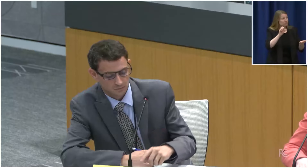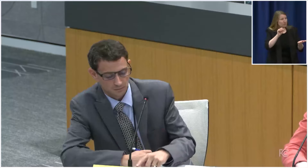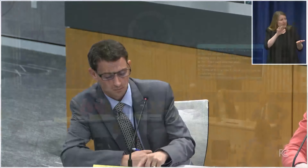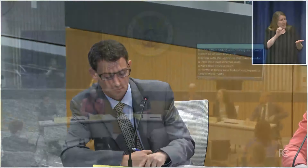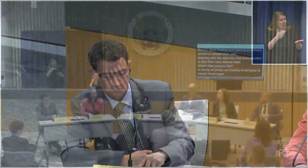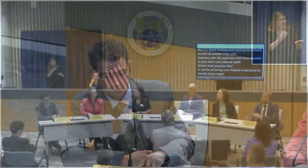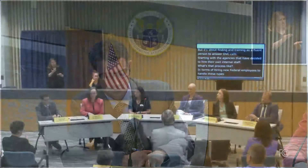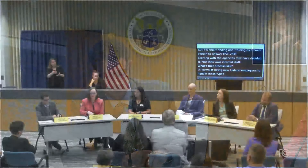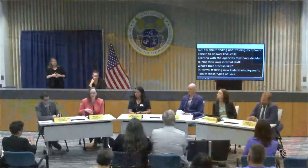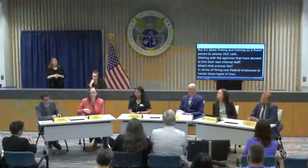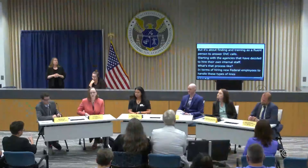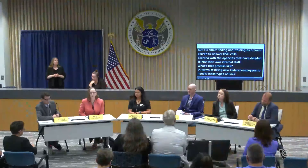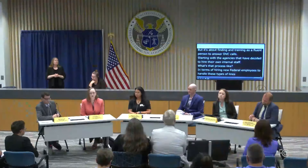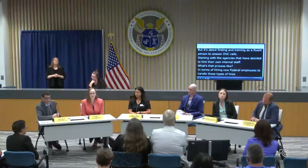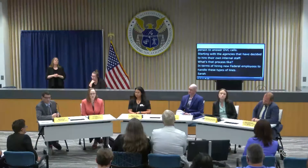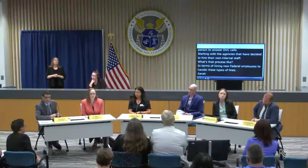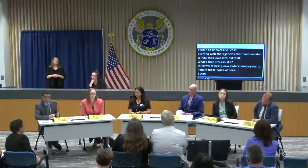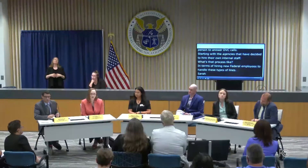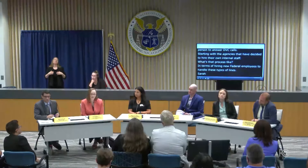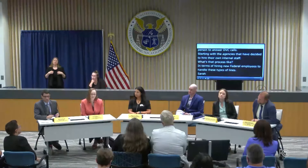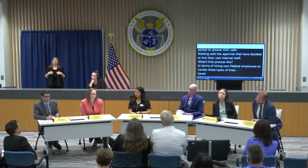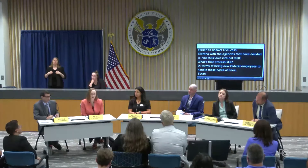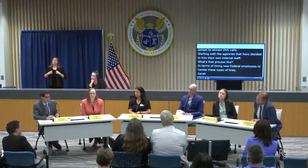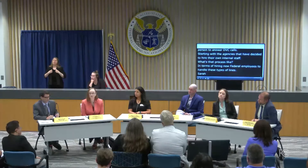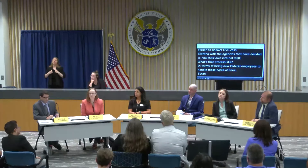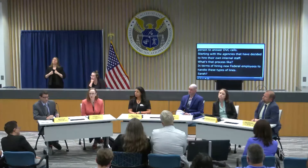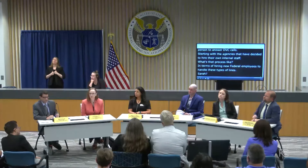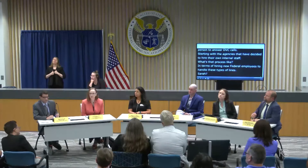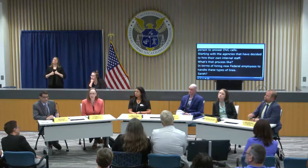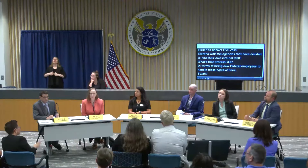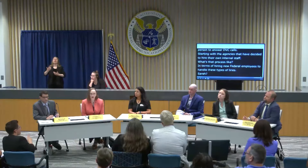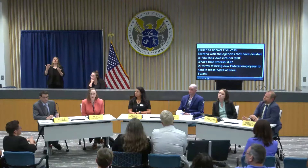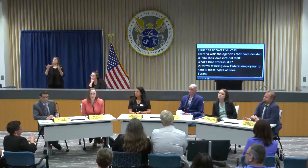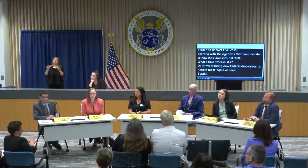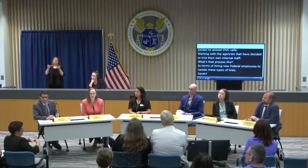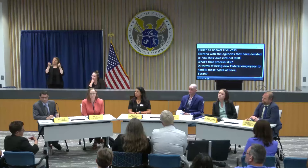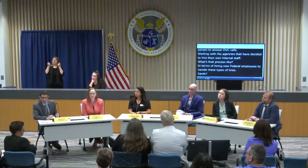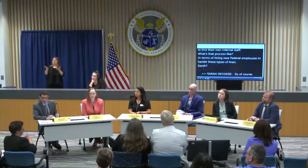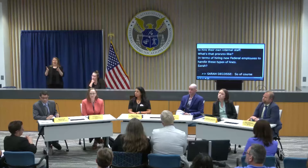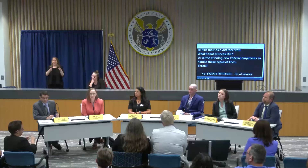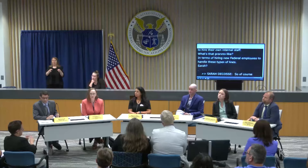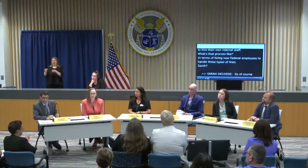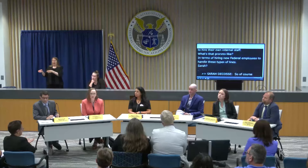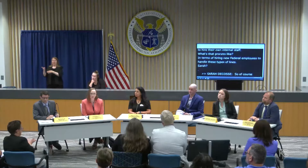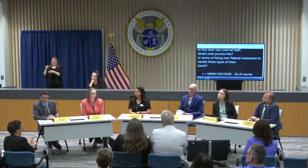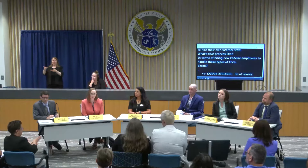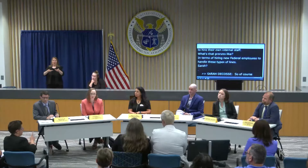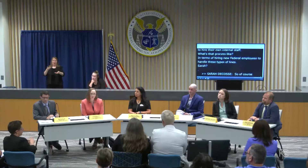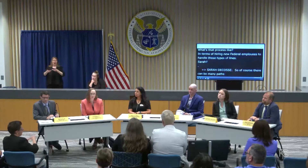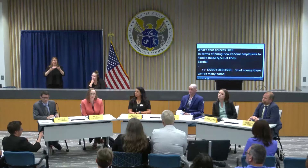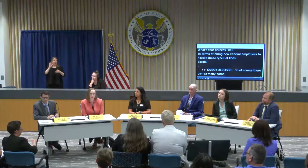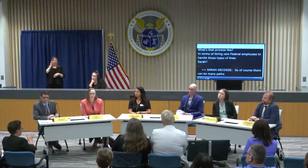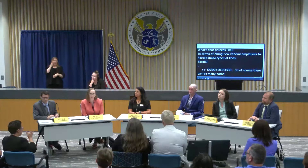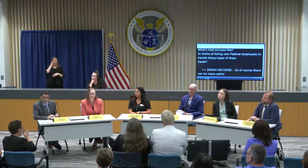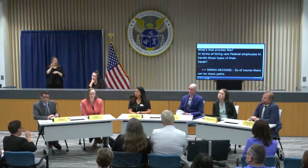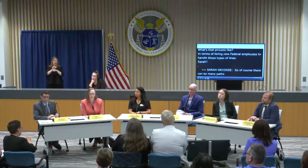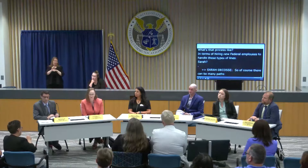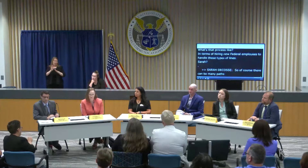FEDERAL EMPLOYEES TO HANDLE THESE TYPES OF LINES. SARAH? SO OF